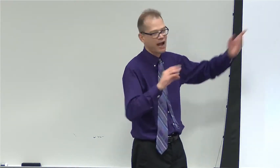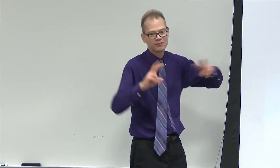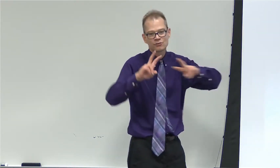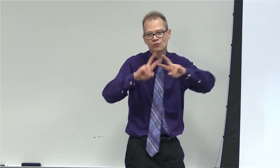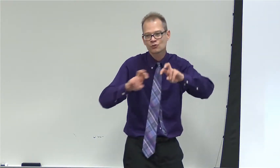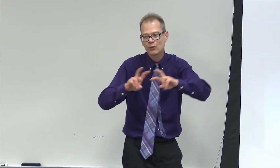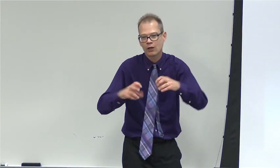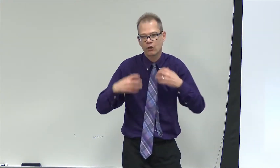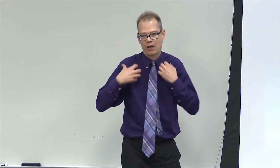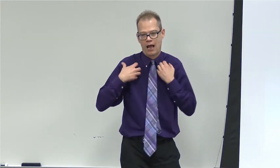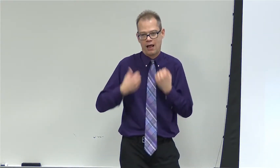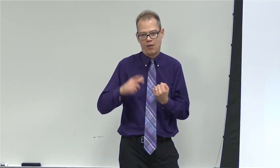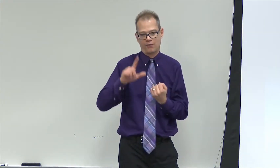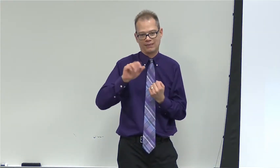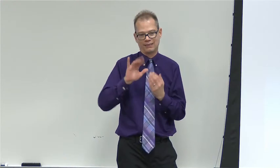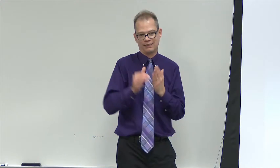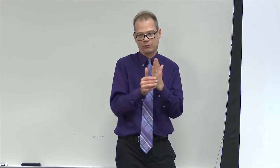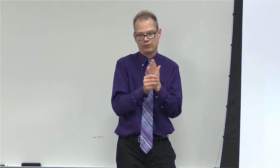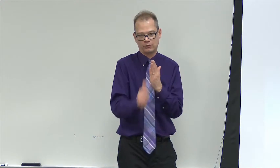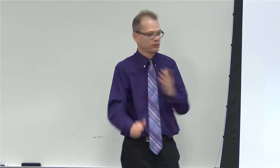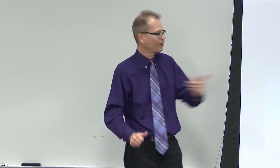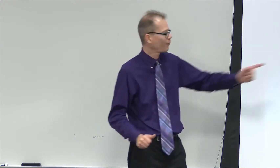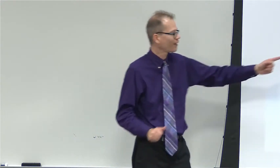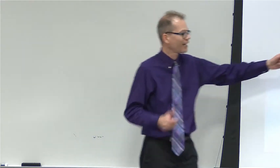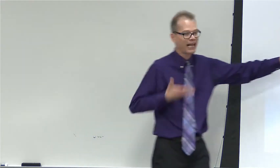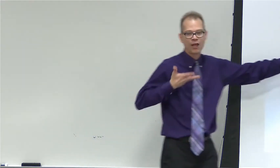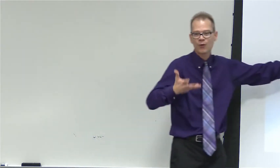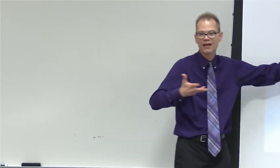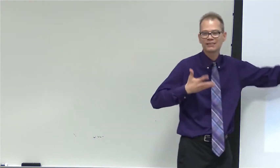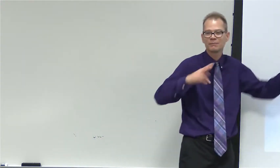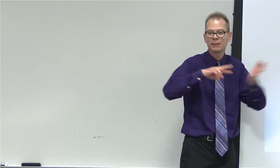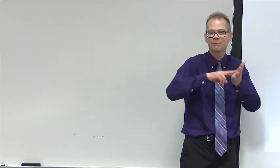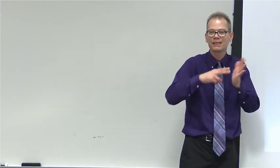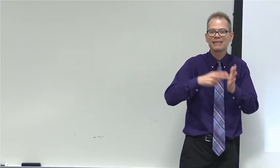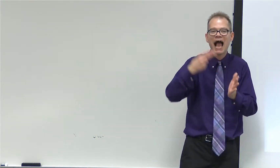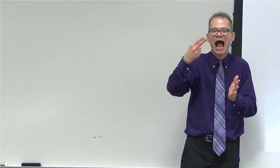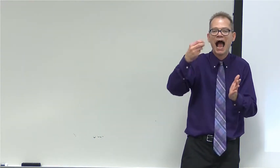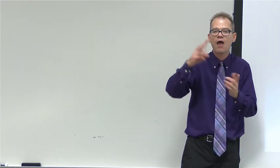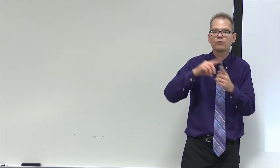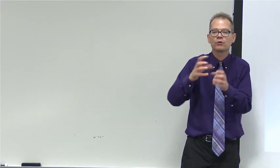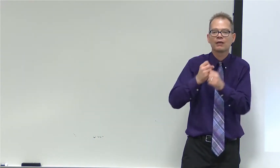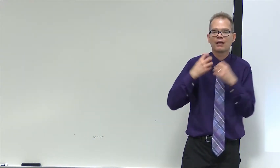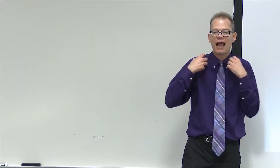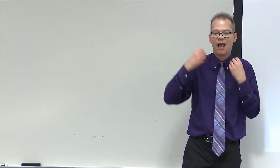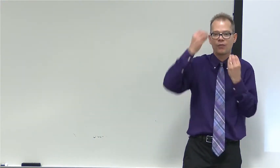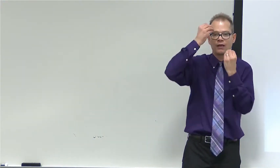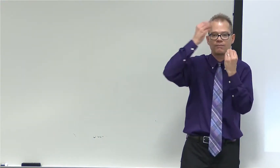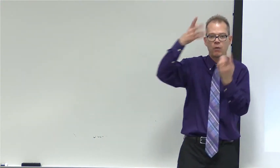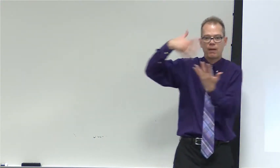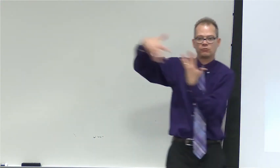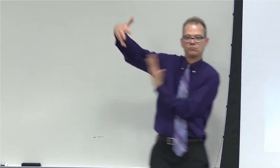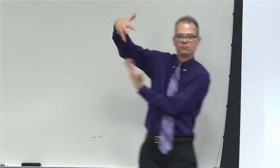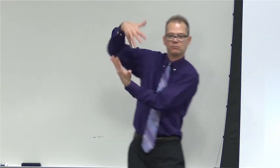and then critical health literacy built on top of that. The interactive means how do you get the health information?